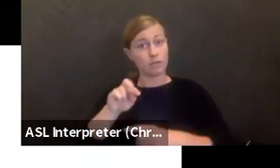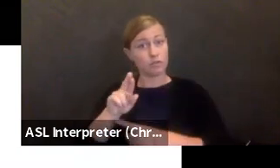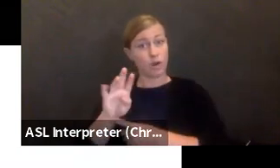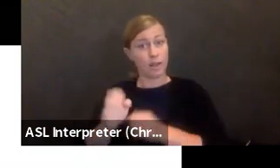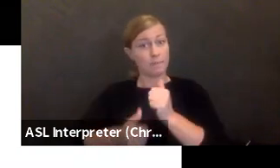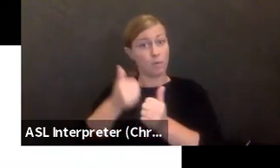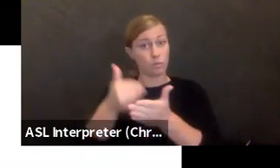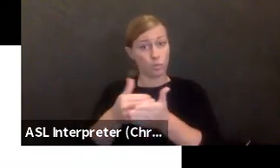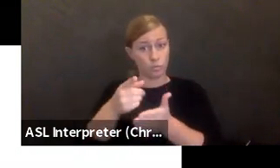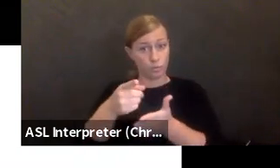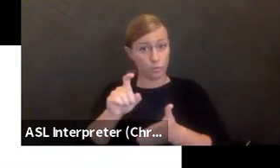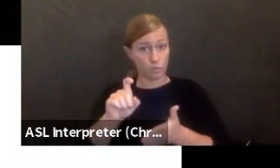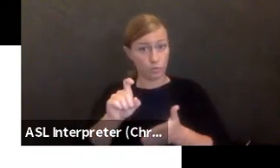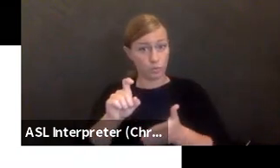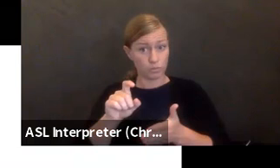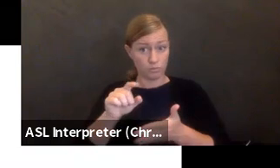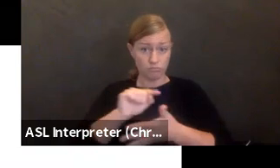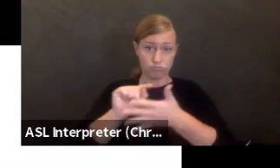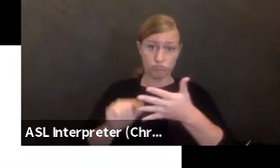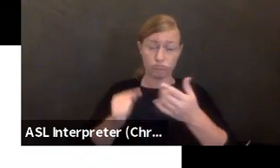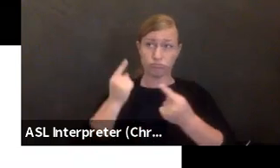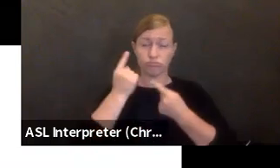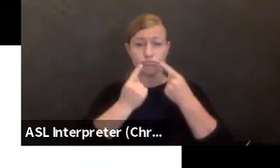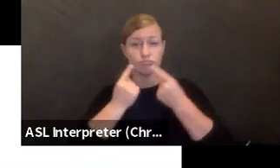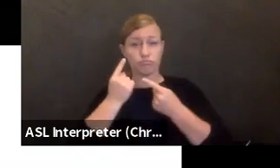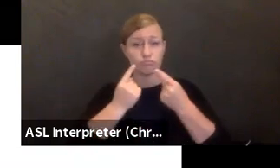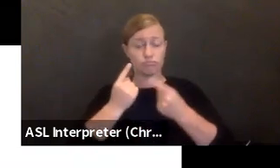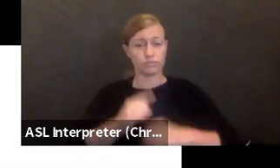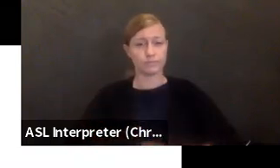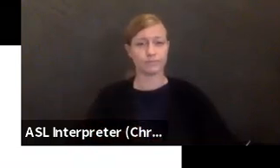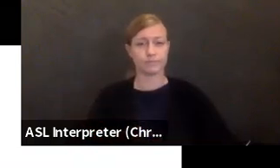Next, we wanted to take the opportunity to think about where you currently listed not tended to yourself